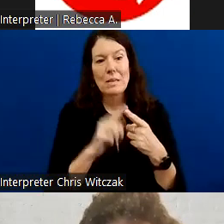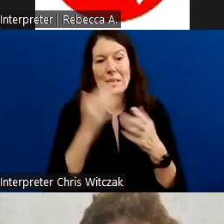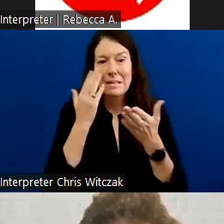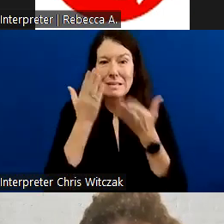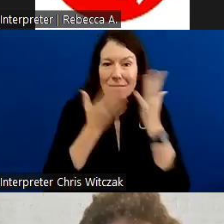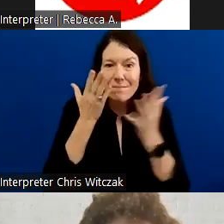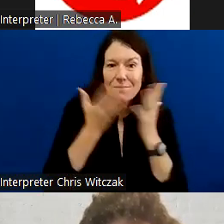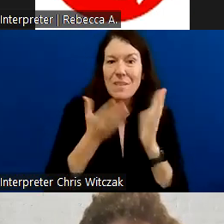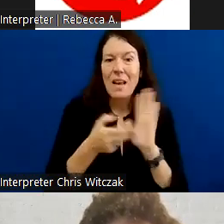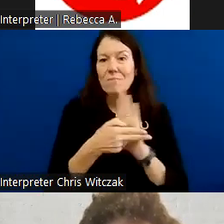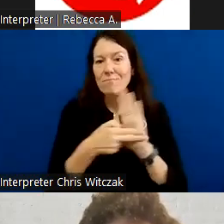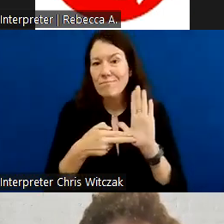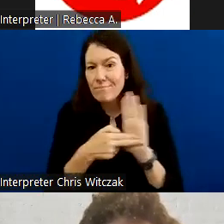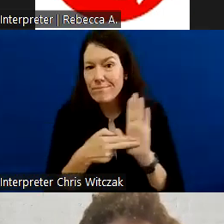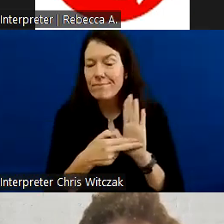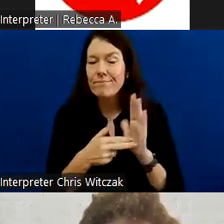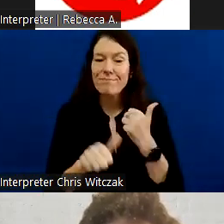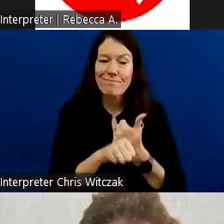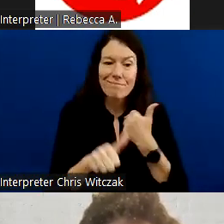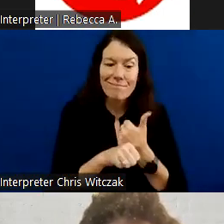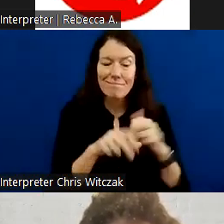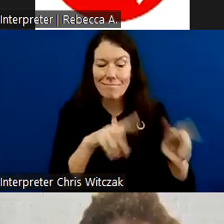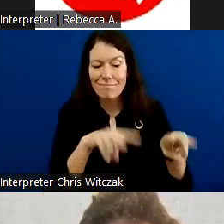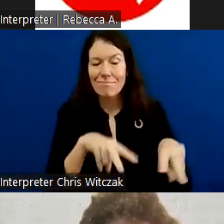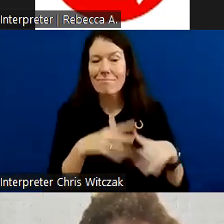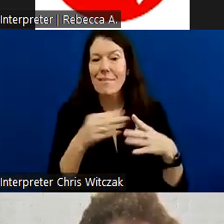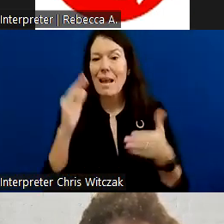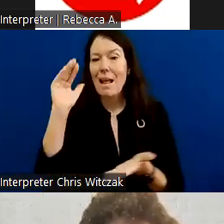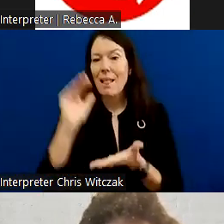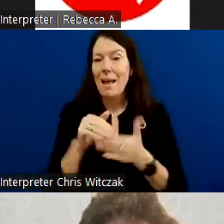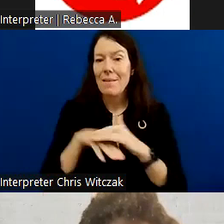people face and the lack of access